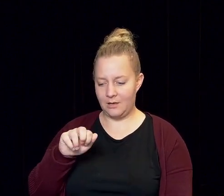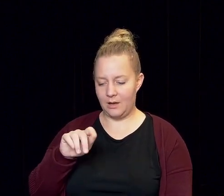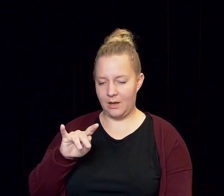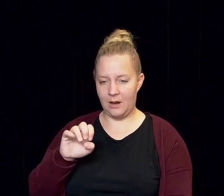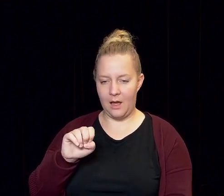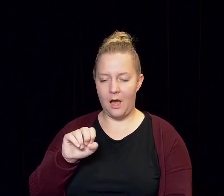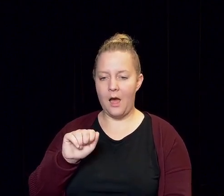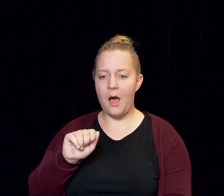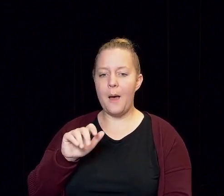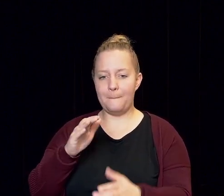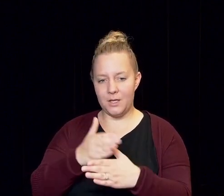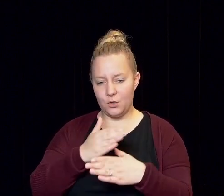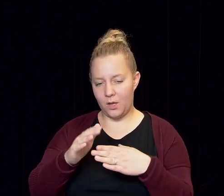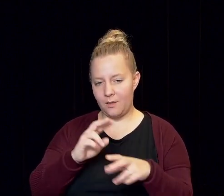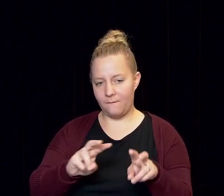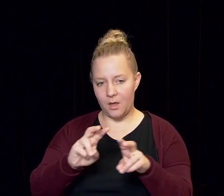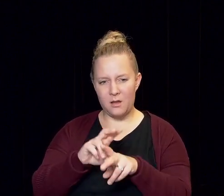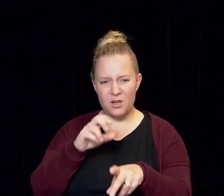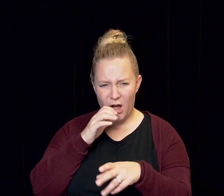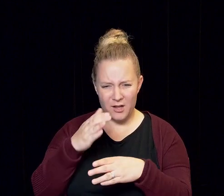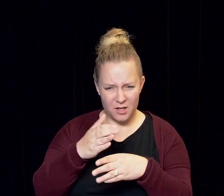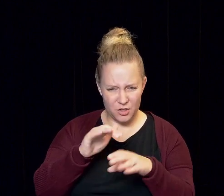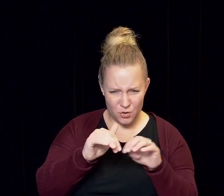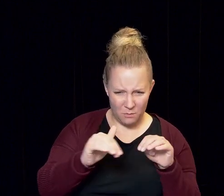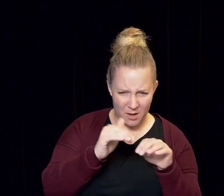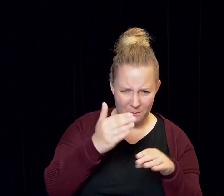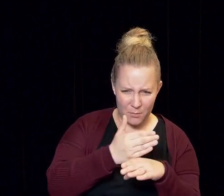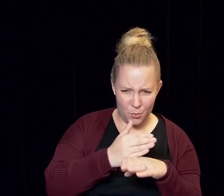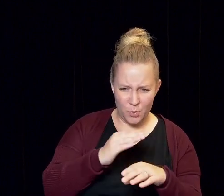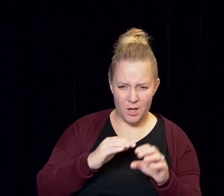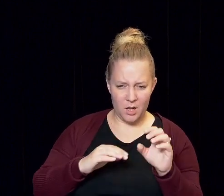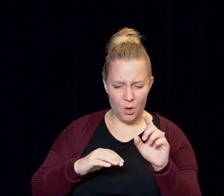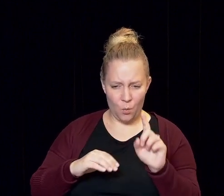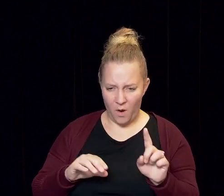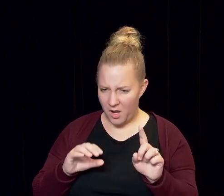to go swimming between 0 and 1 days. If I go to the pool, I go to the pool. I don't go half the